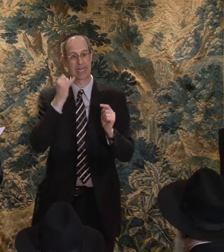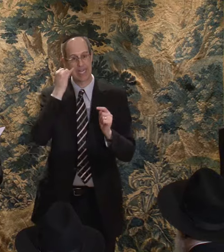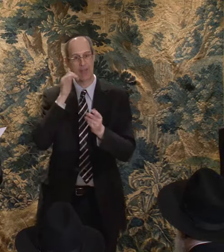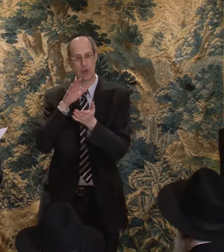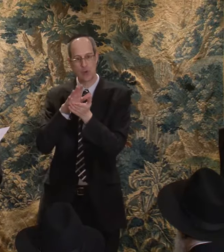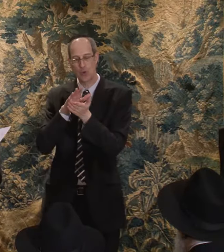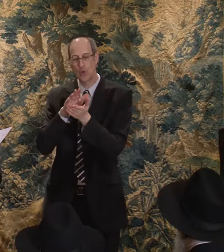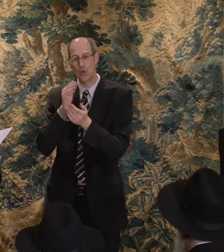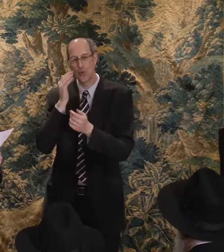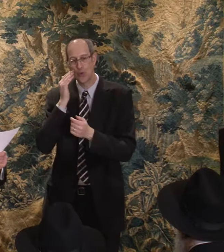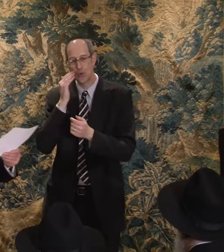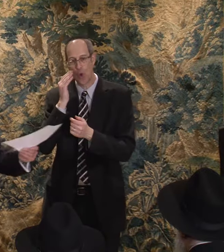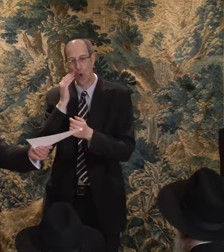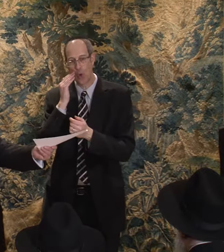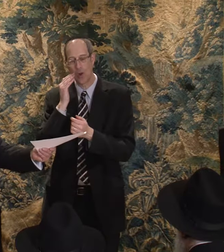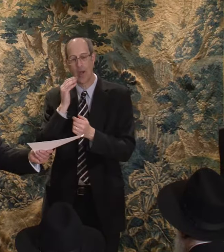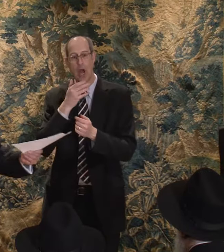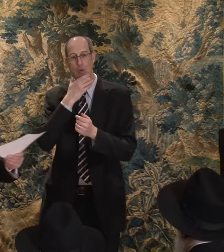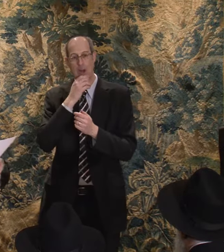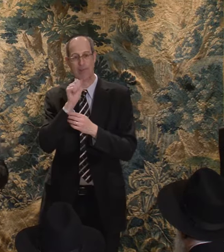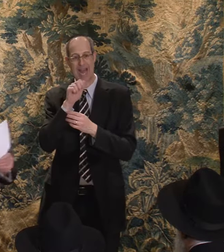the term Wyndemere akira and they didn't share with others